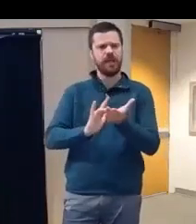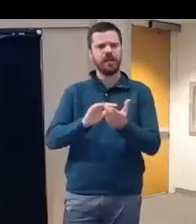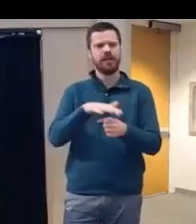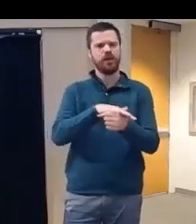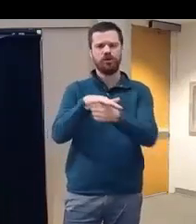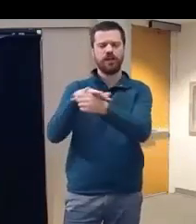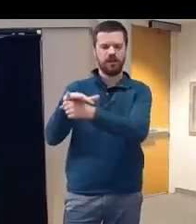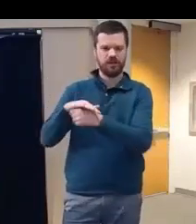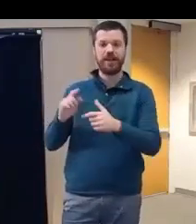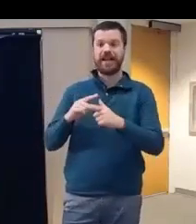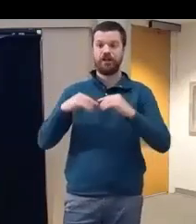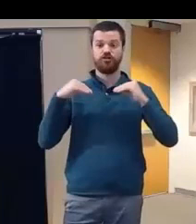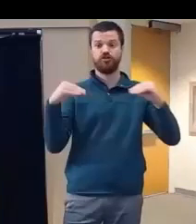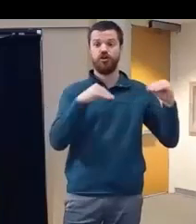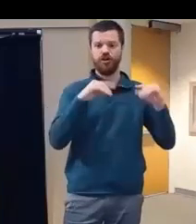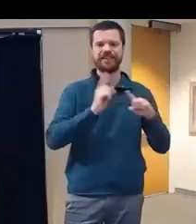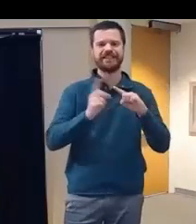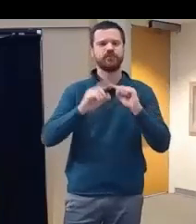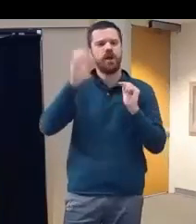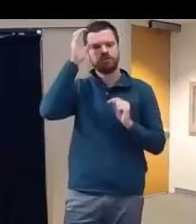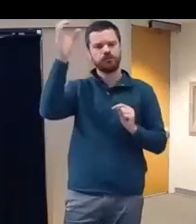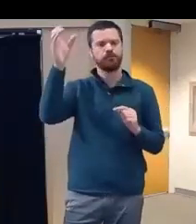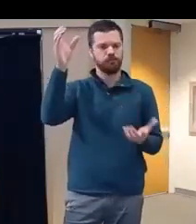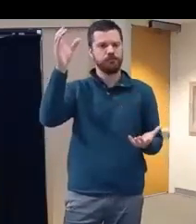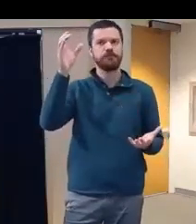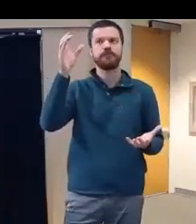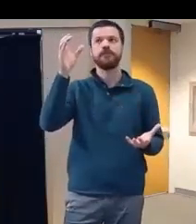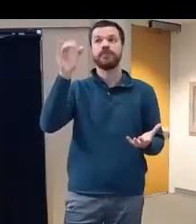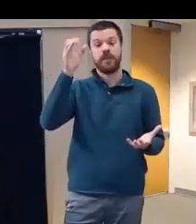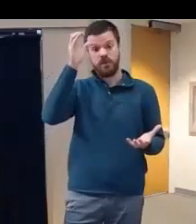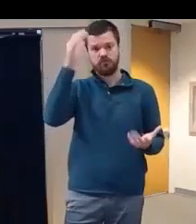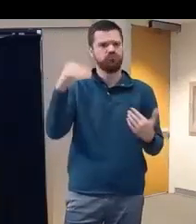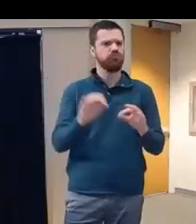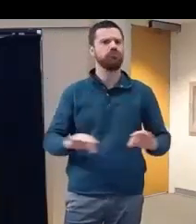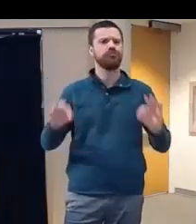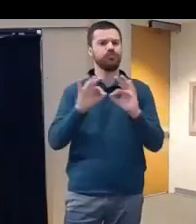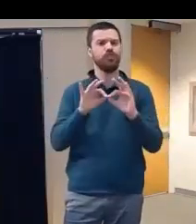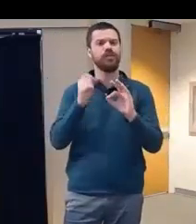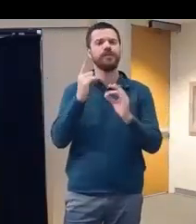are being taught many different concepts that are very important but there's some nuances